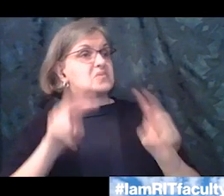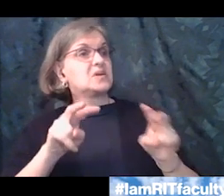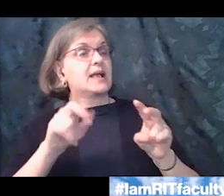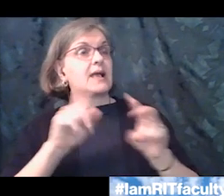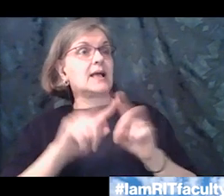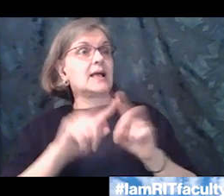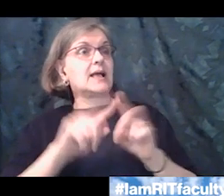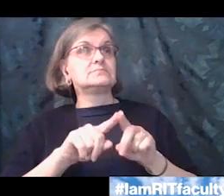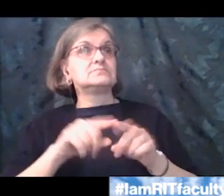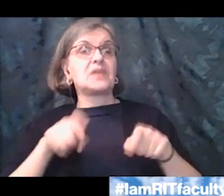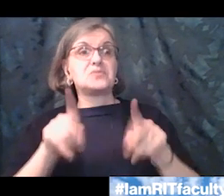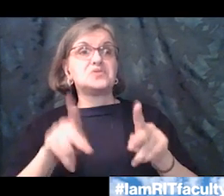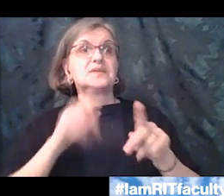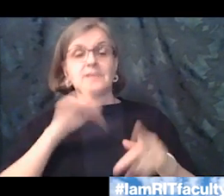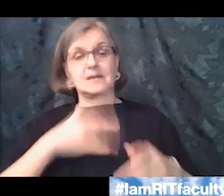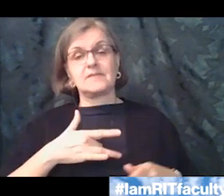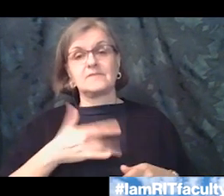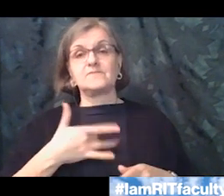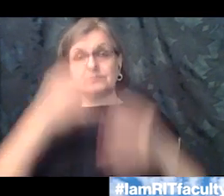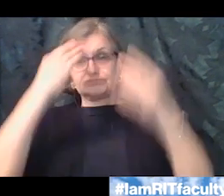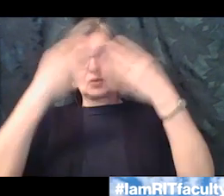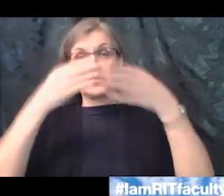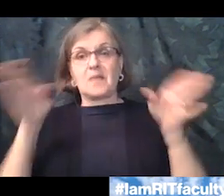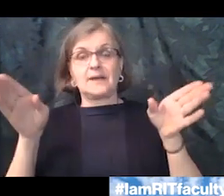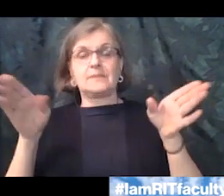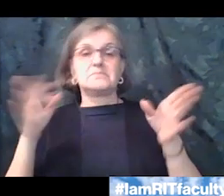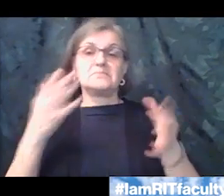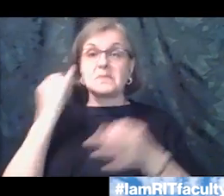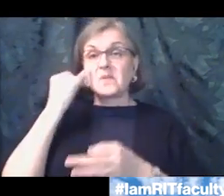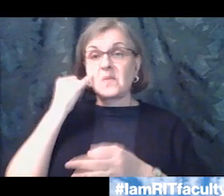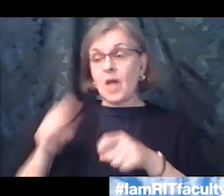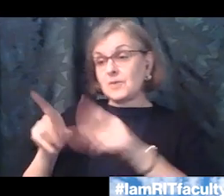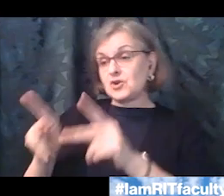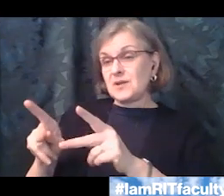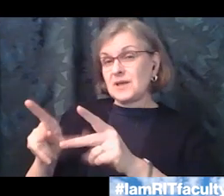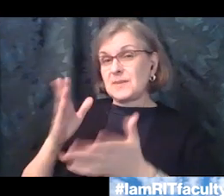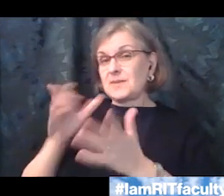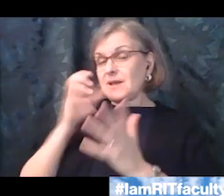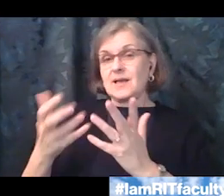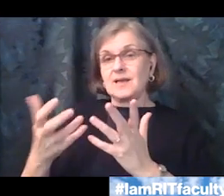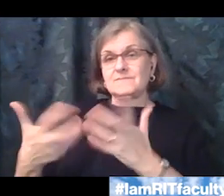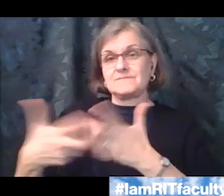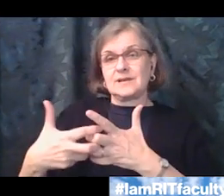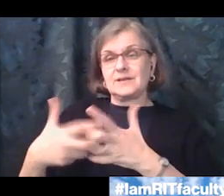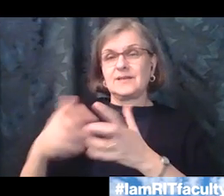So for example, there could be an opportunity that may or may not replicate the instruction environment that you graduated